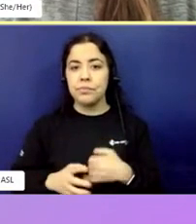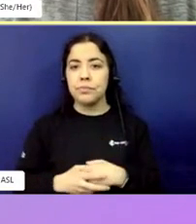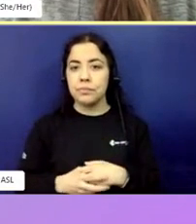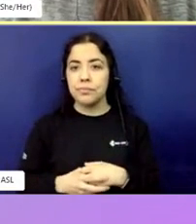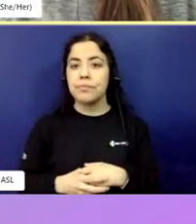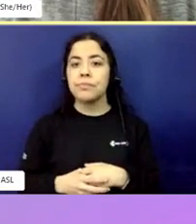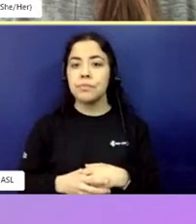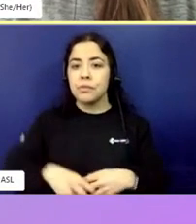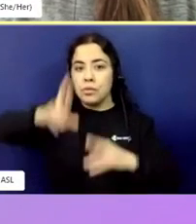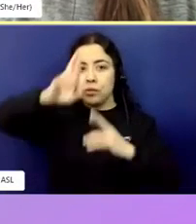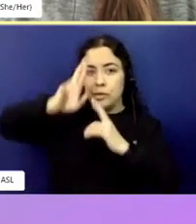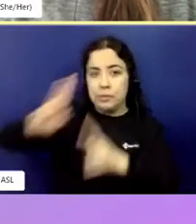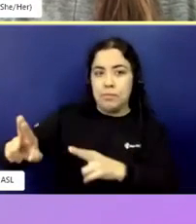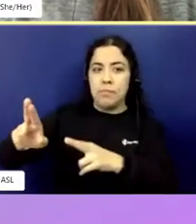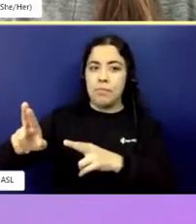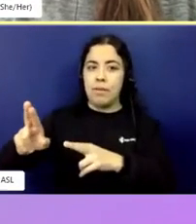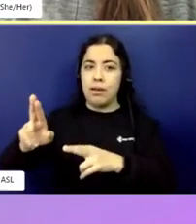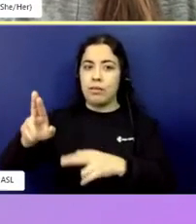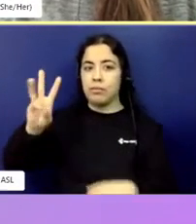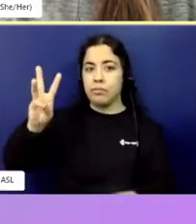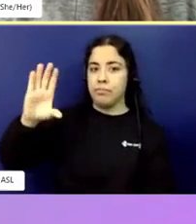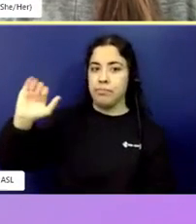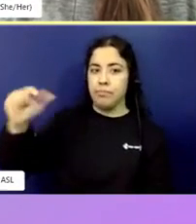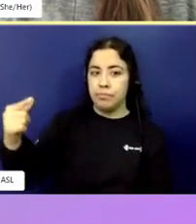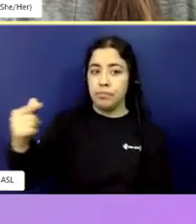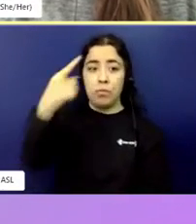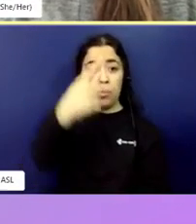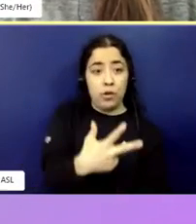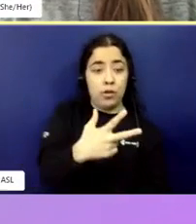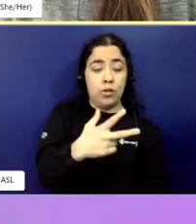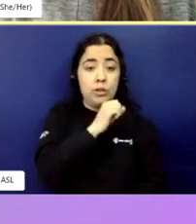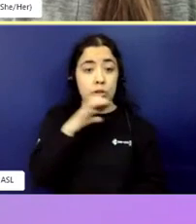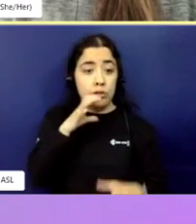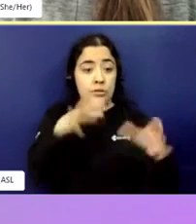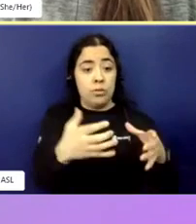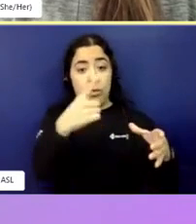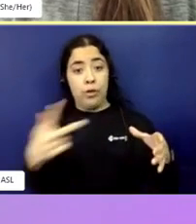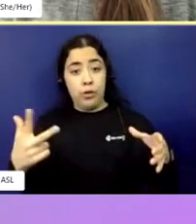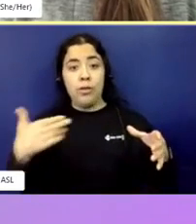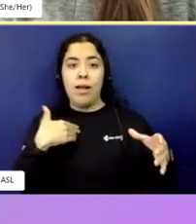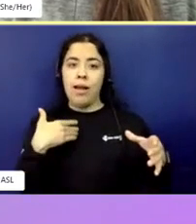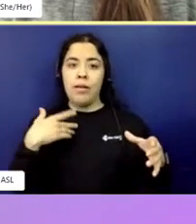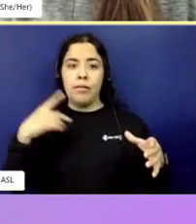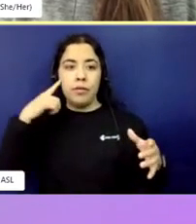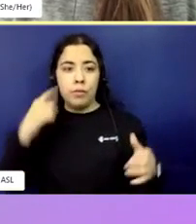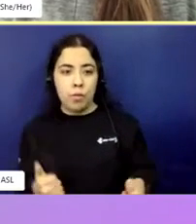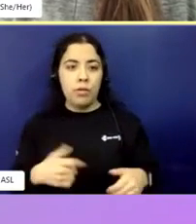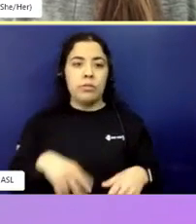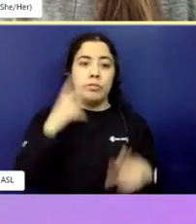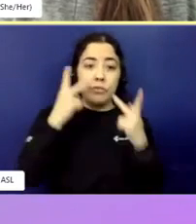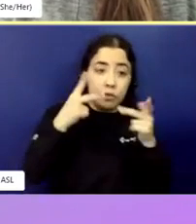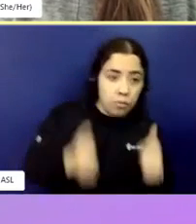very directly. Lastly, respect the web content respectability guidelines. 1/3 of seniors have hearing loss,